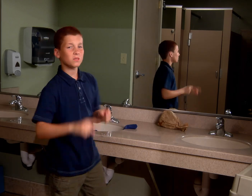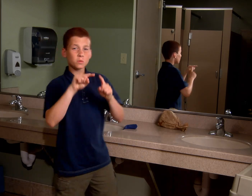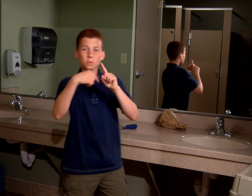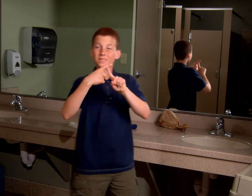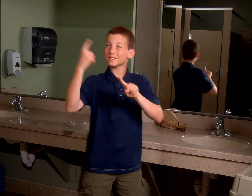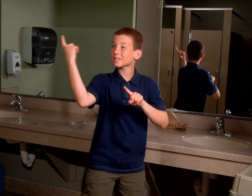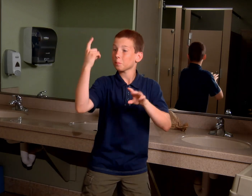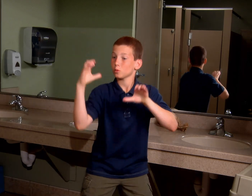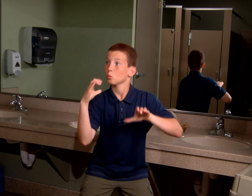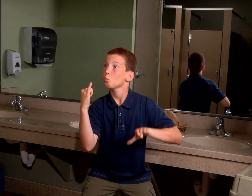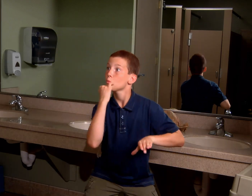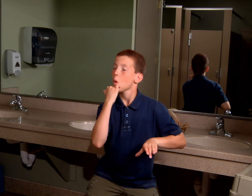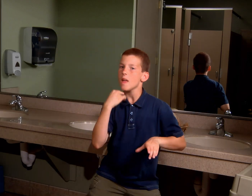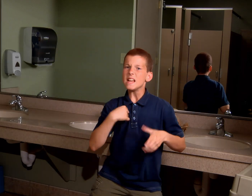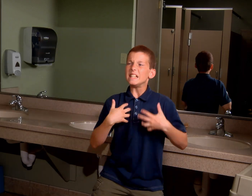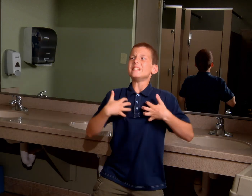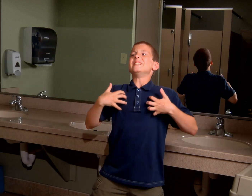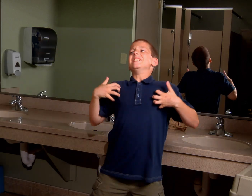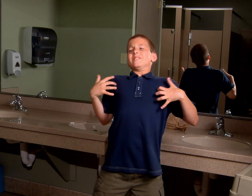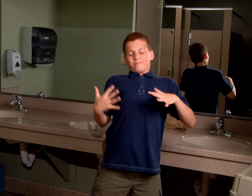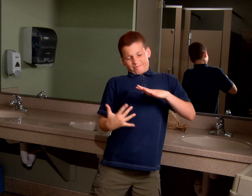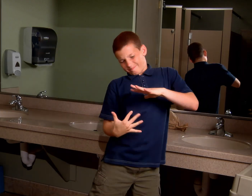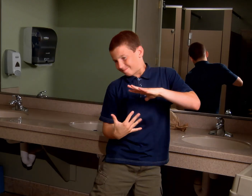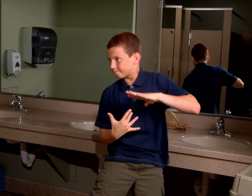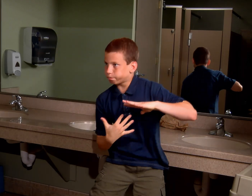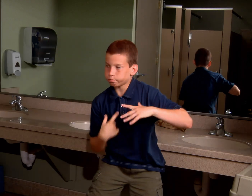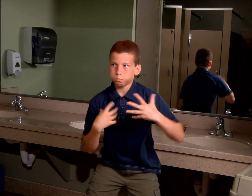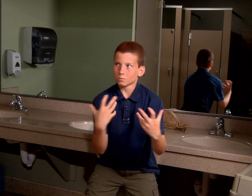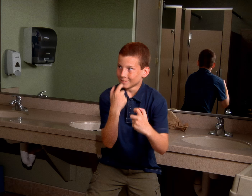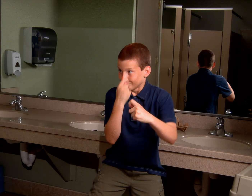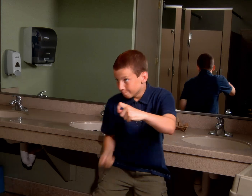WHEN SOMEONE DOES SOMETHING WRONG TO ME,